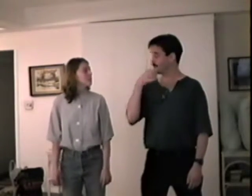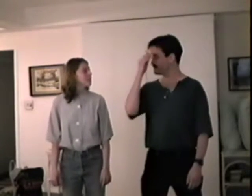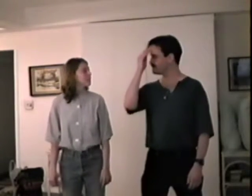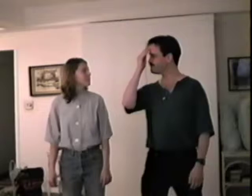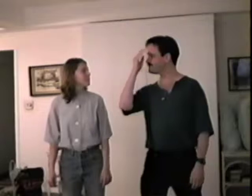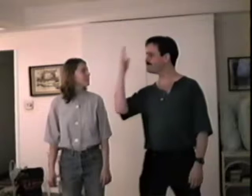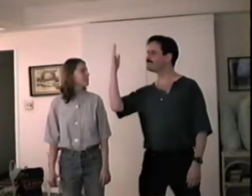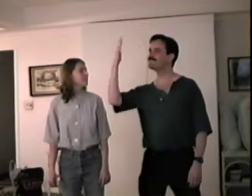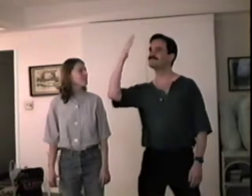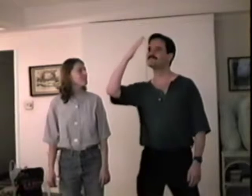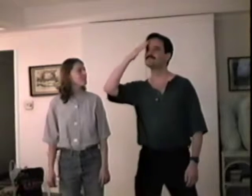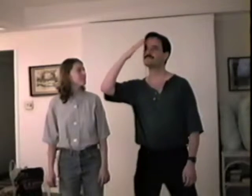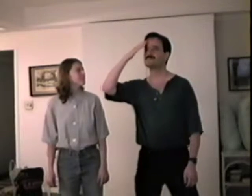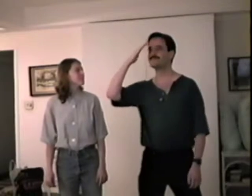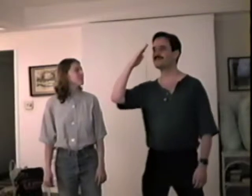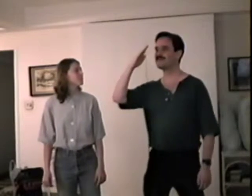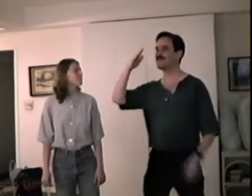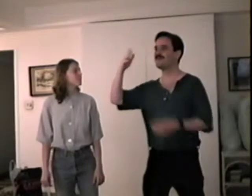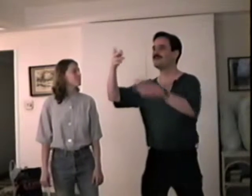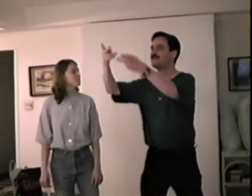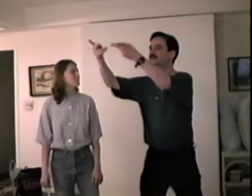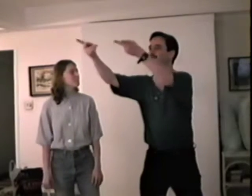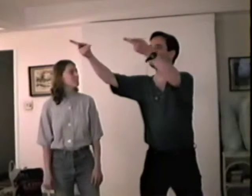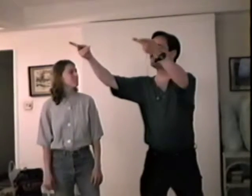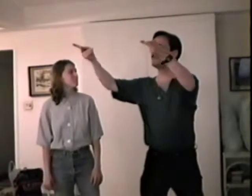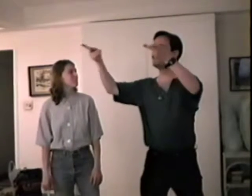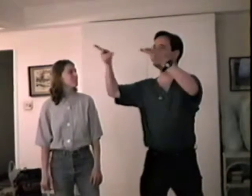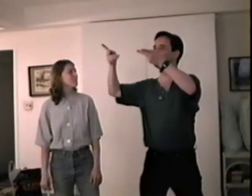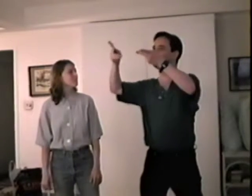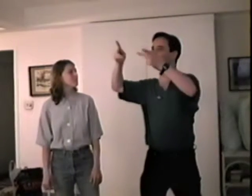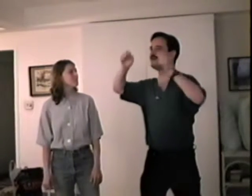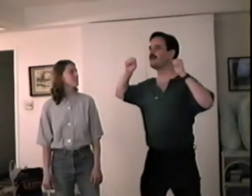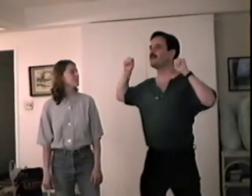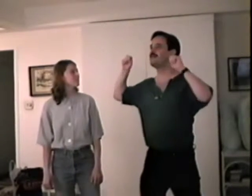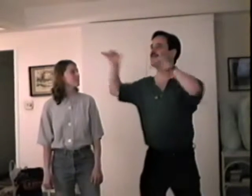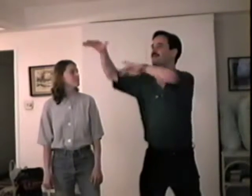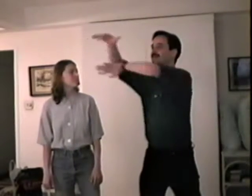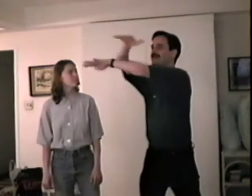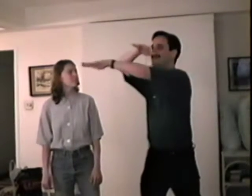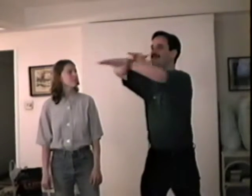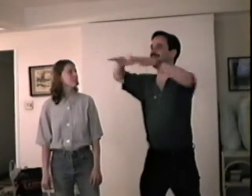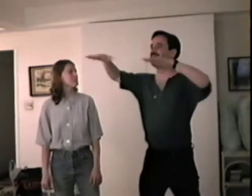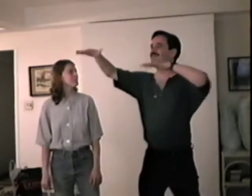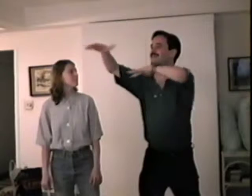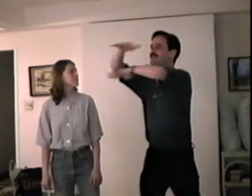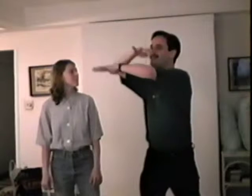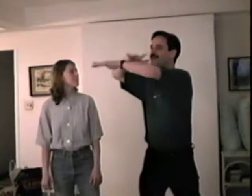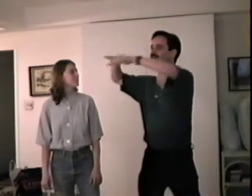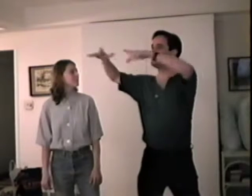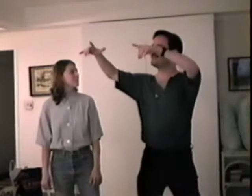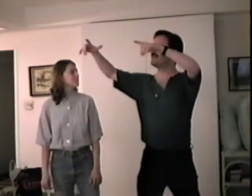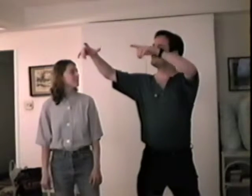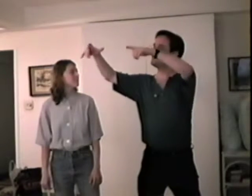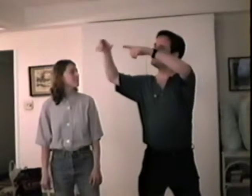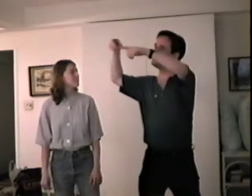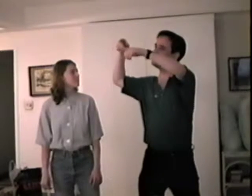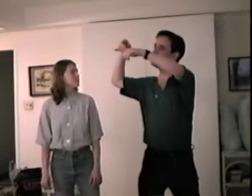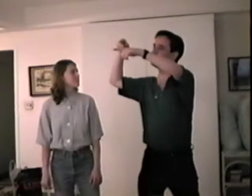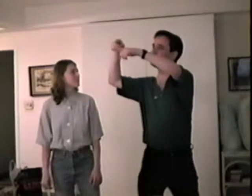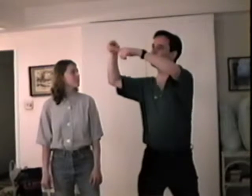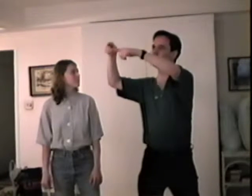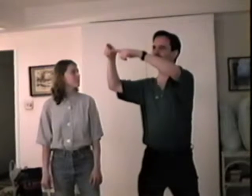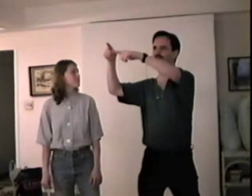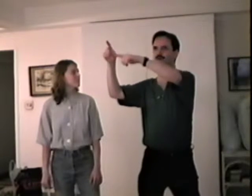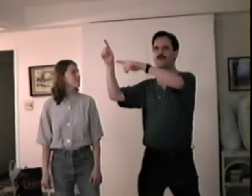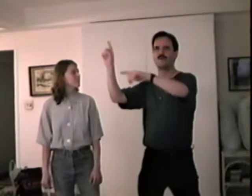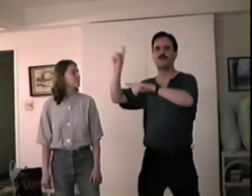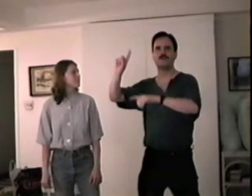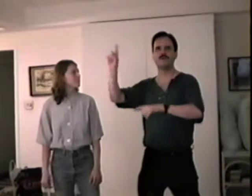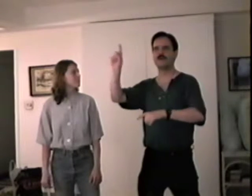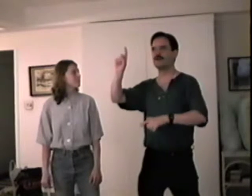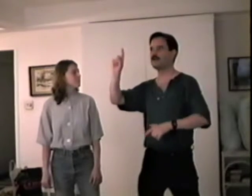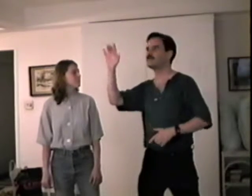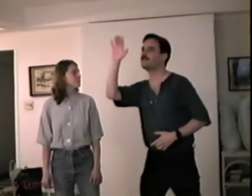I have a place where dreams are born, And time is never planned.